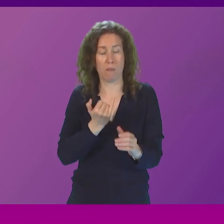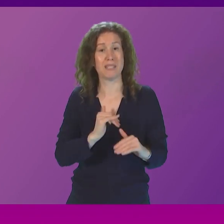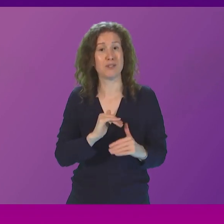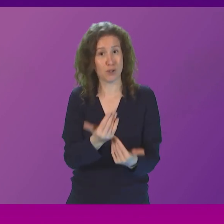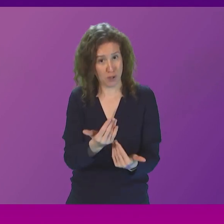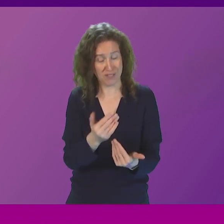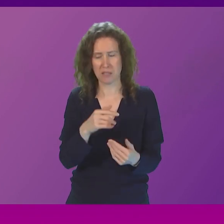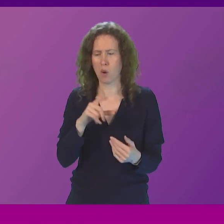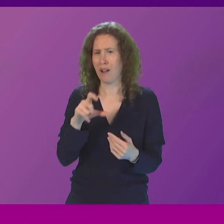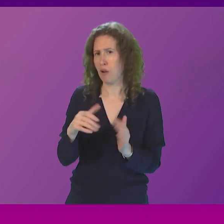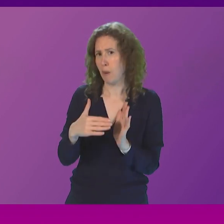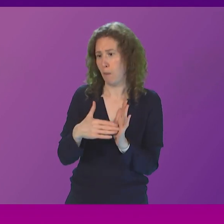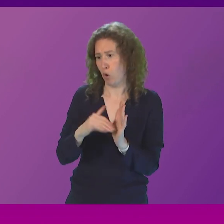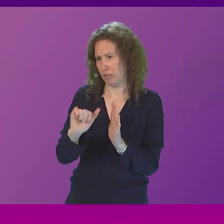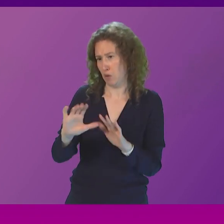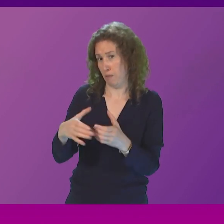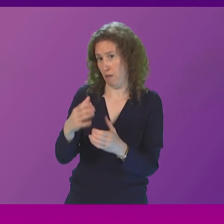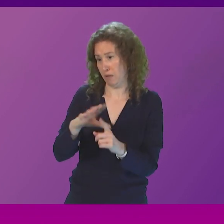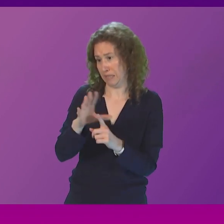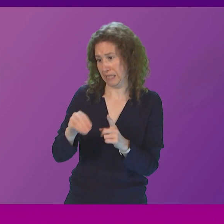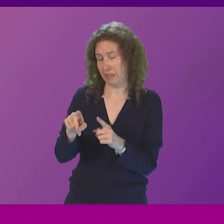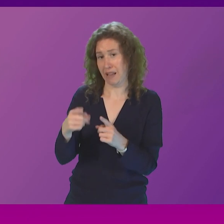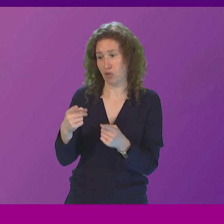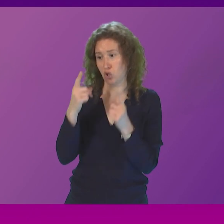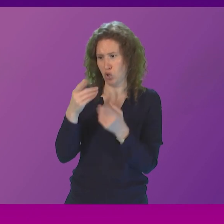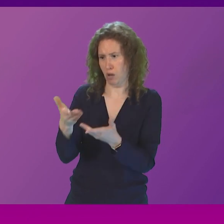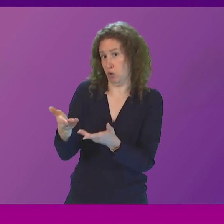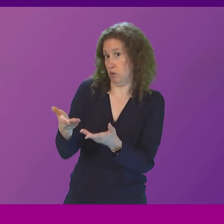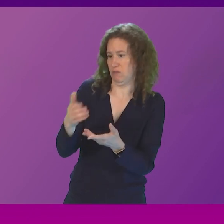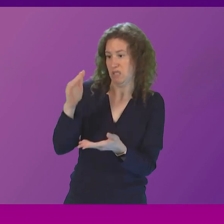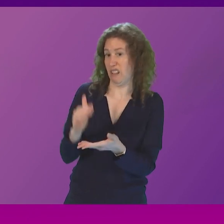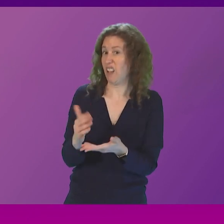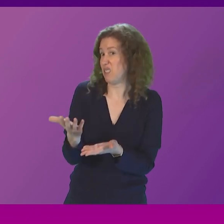Spending on that is not as high where Carol Mochan’s party is in charge.